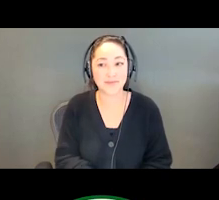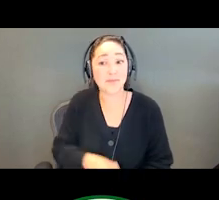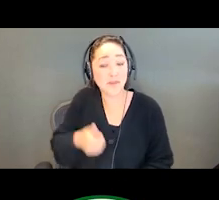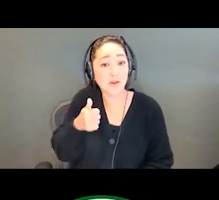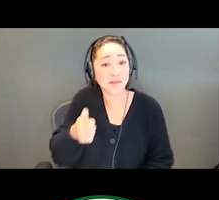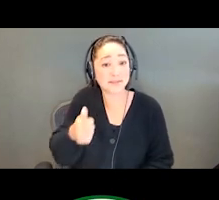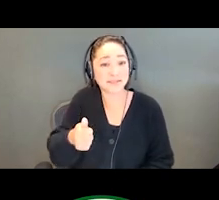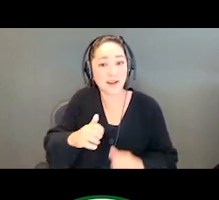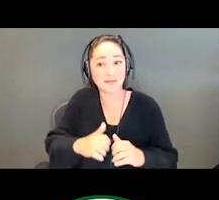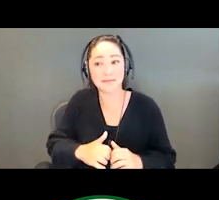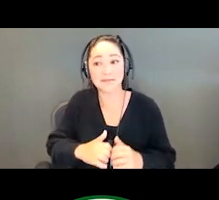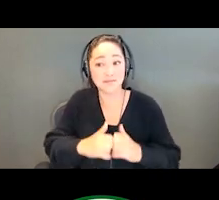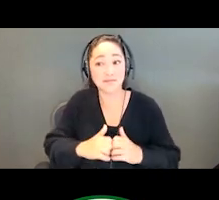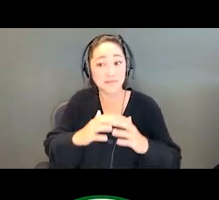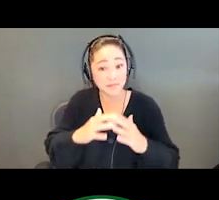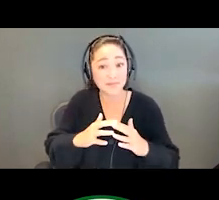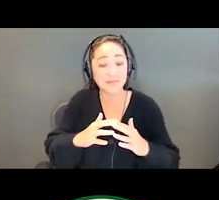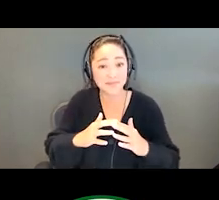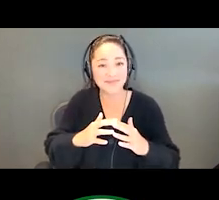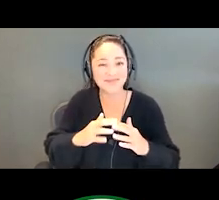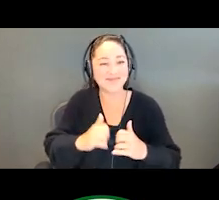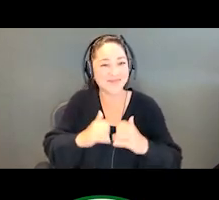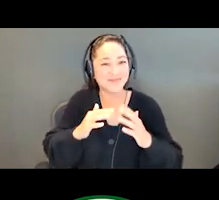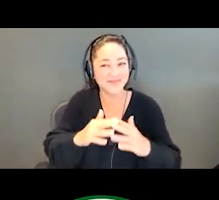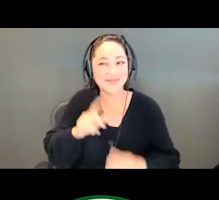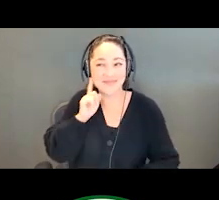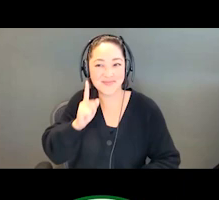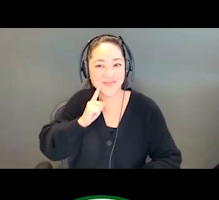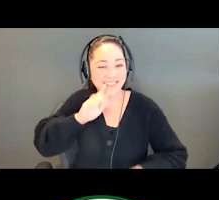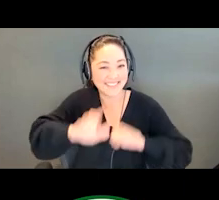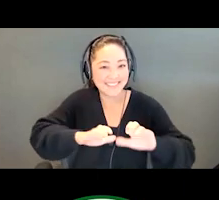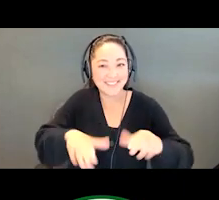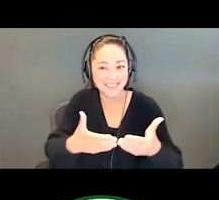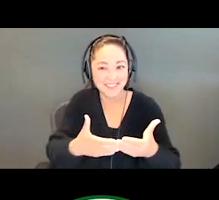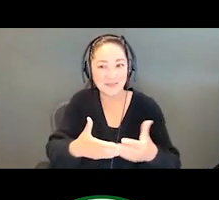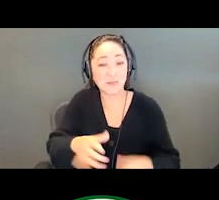Sonya started as a deaf climbing. She started a death climbing group where she also recruited